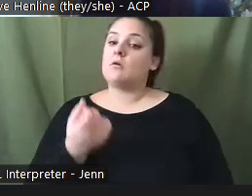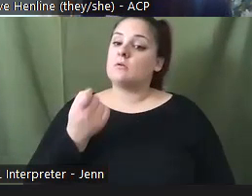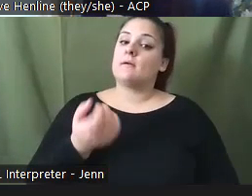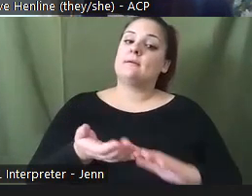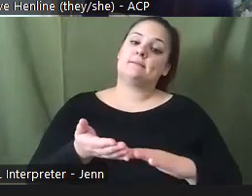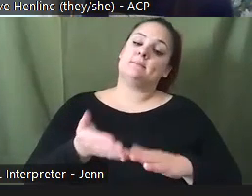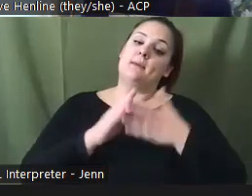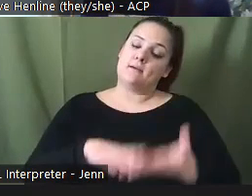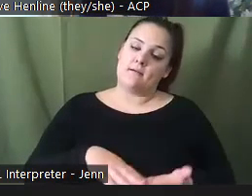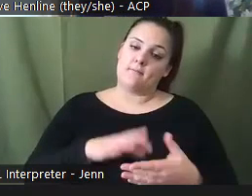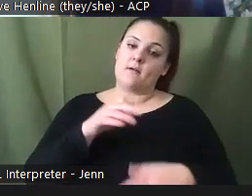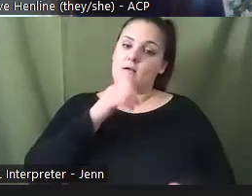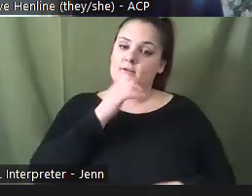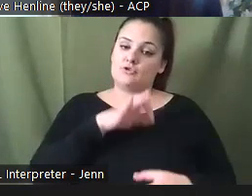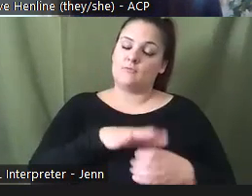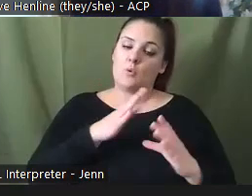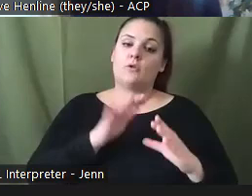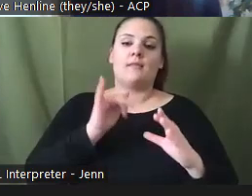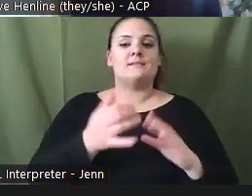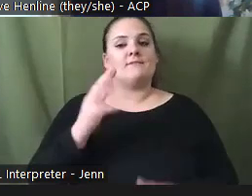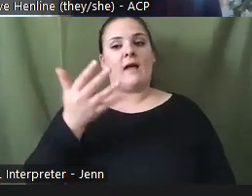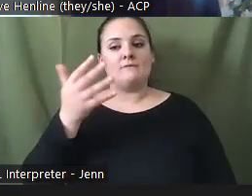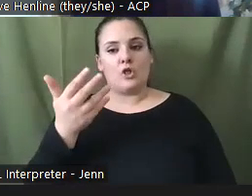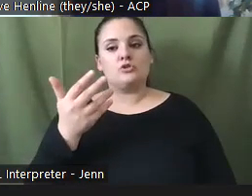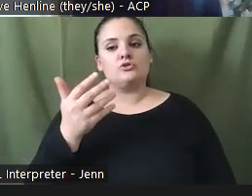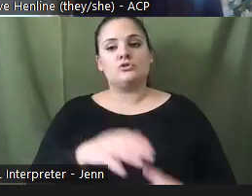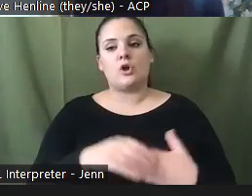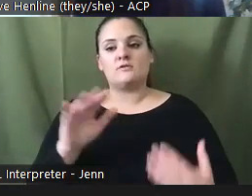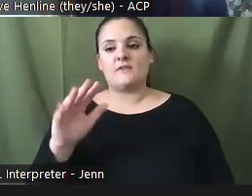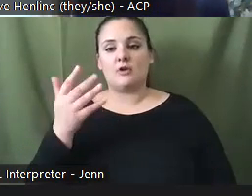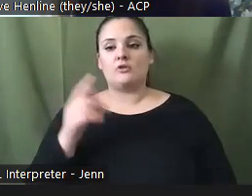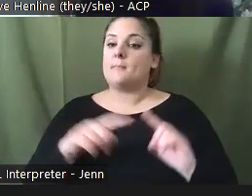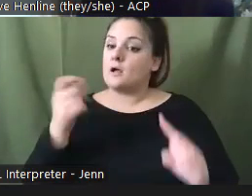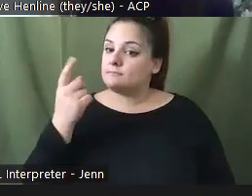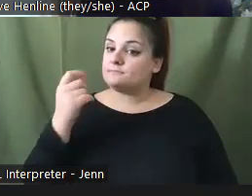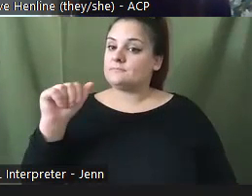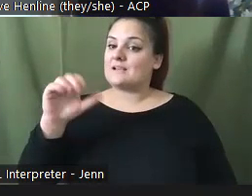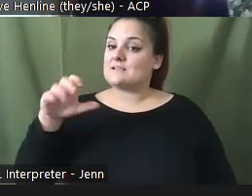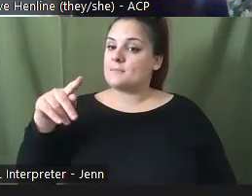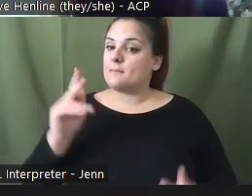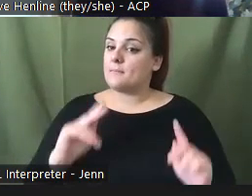voter. ACP voters can do so without a charge, so that's another key difference.